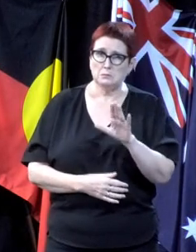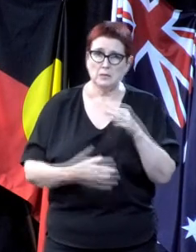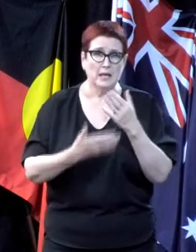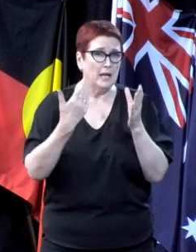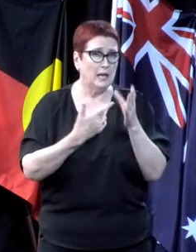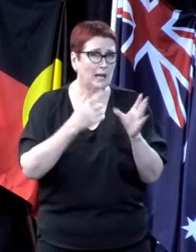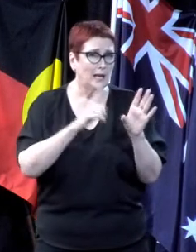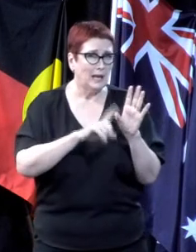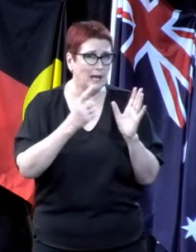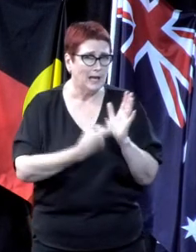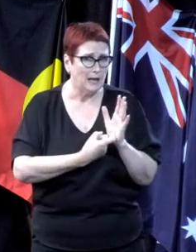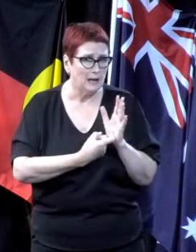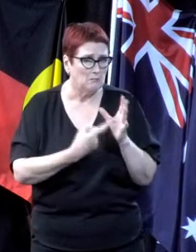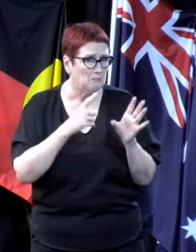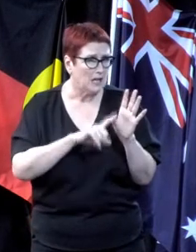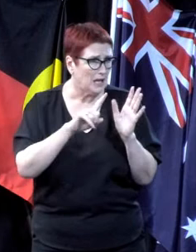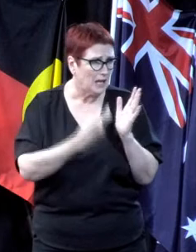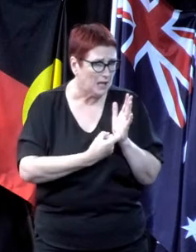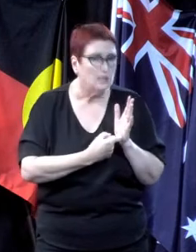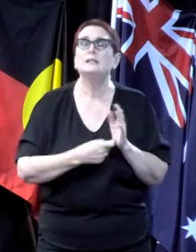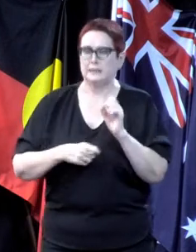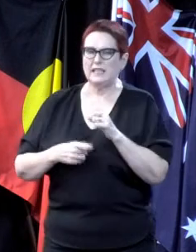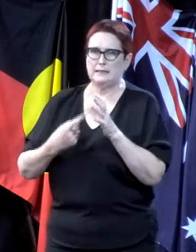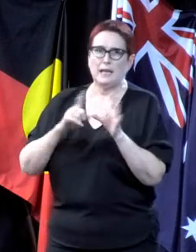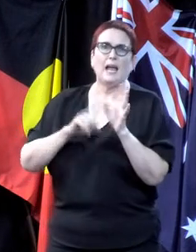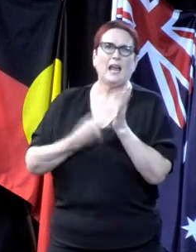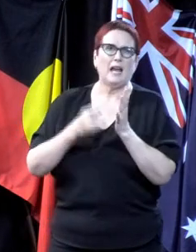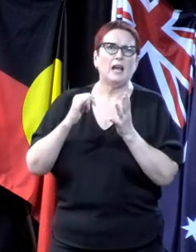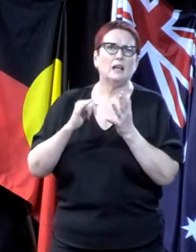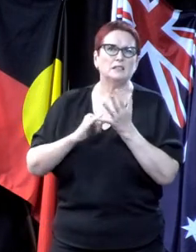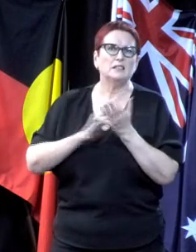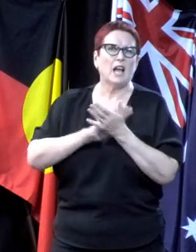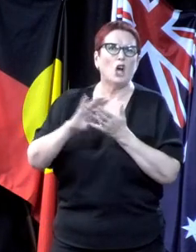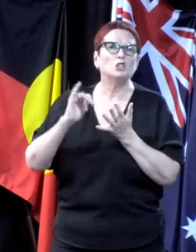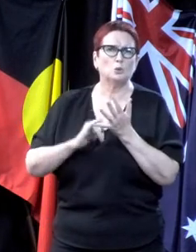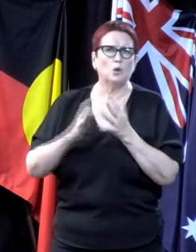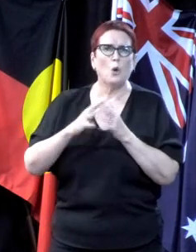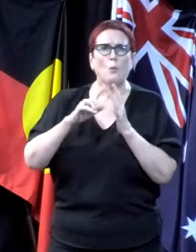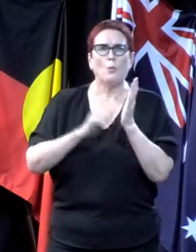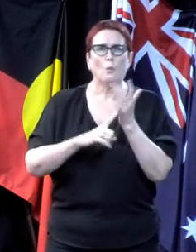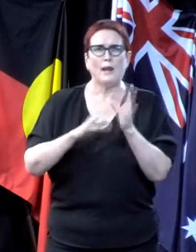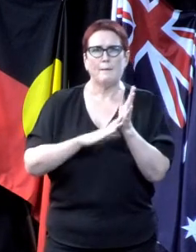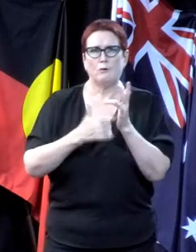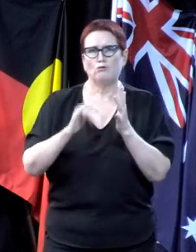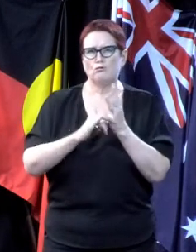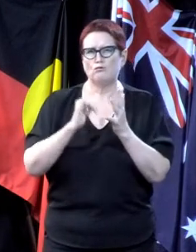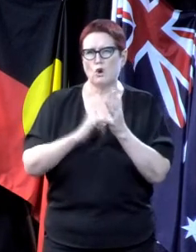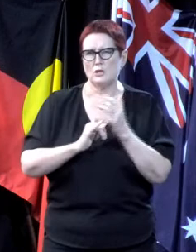Is that at Ayr? MR DALE: Yes, at Ayr State High School, and William Ross State High School for about five terms before that.